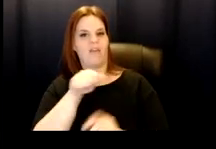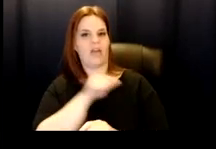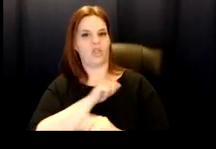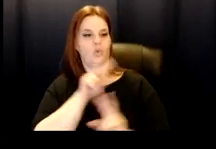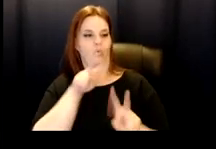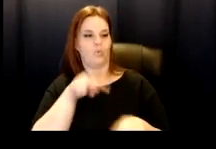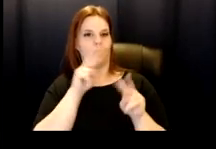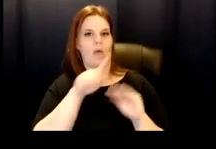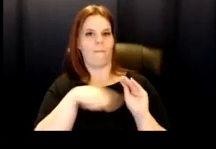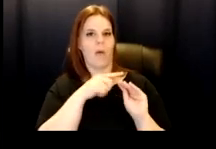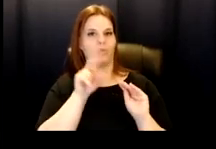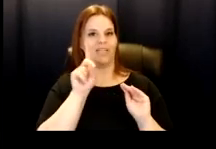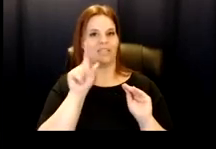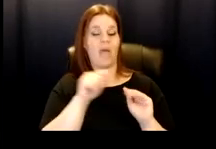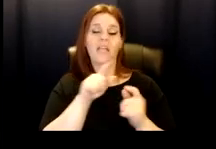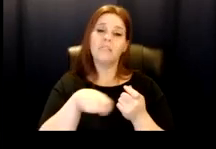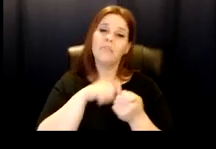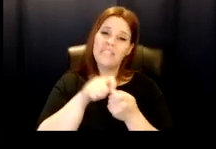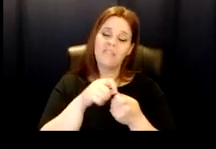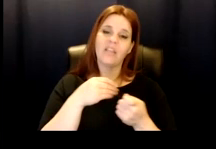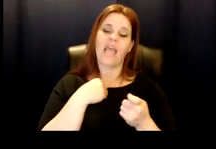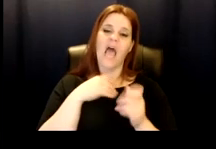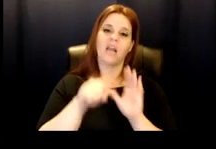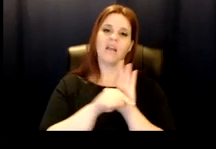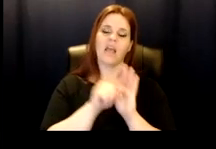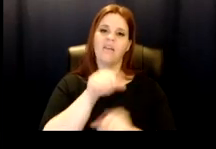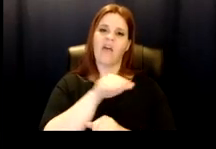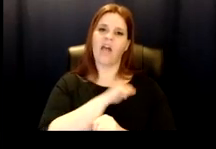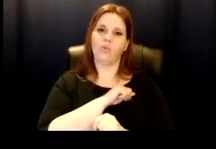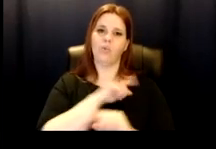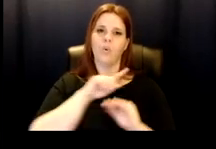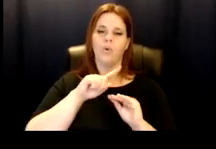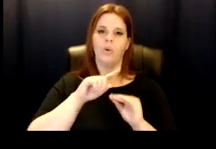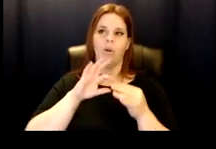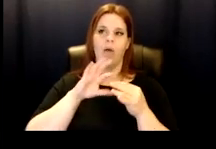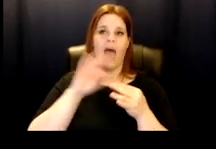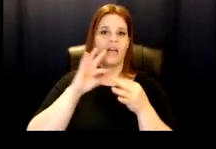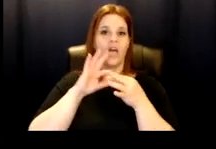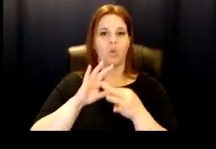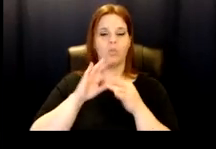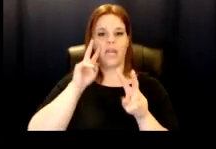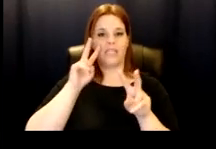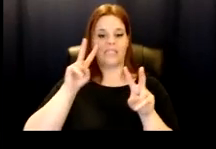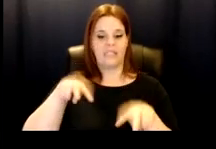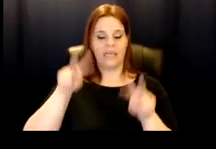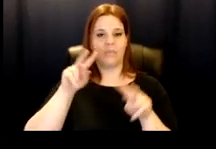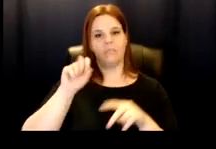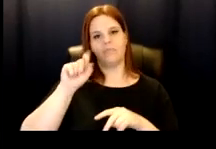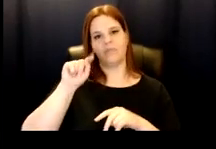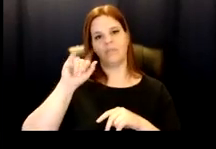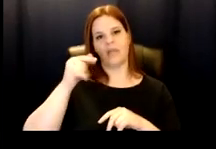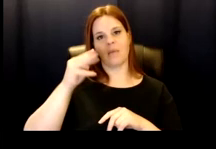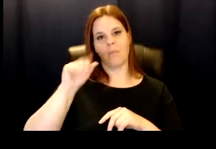had negative attitudes and associated stigmas with mental health disabilities. The second